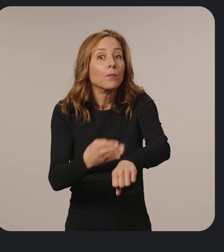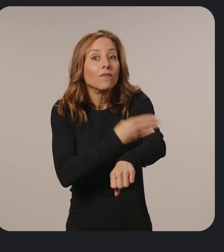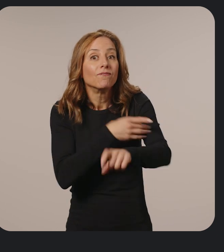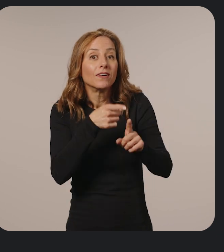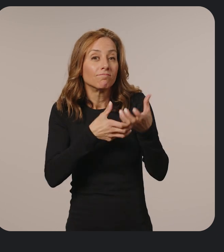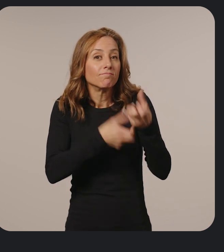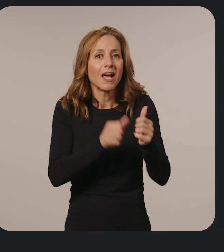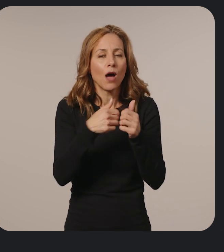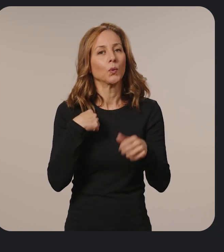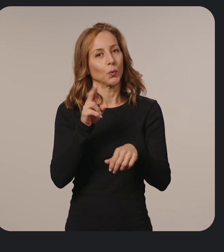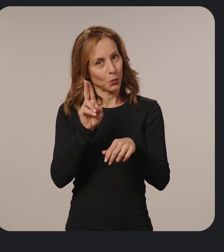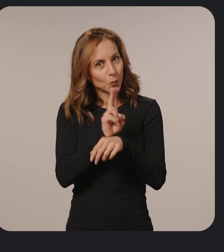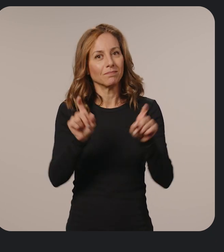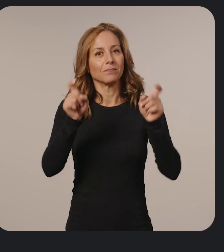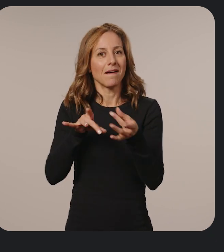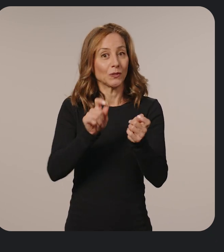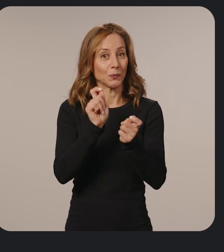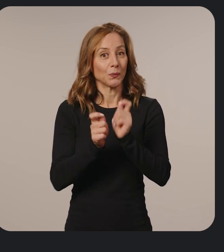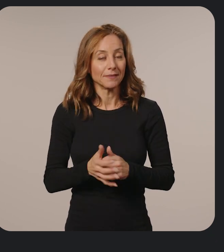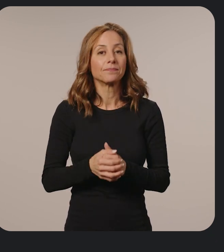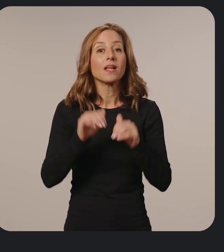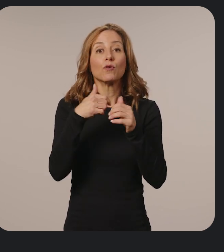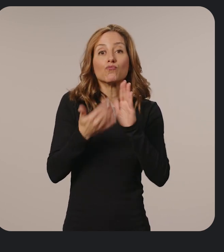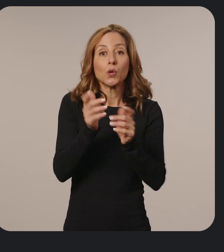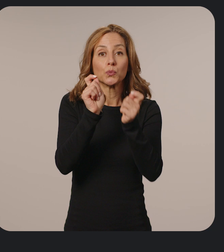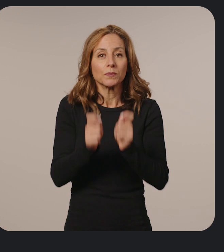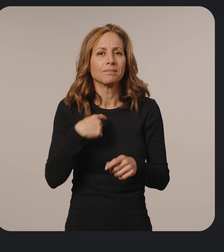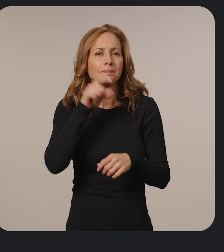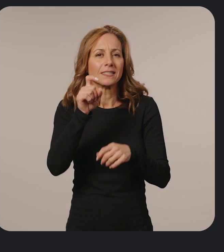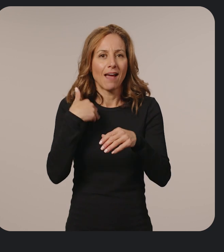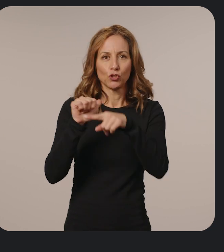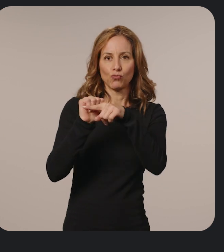efficient tuning. To run tuning, we'll need some training data. Now the nice thing about parameter efficient tuning